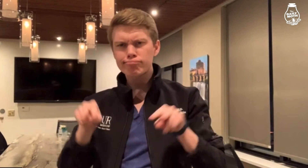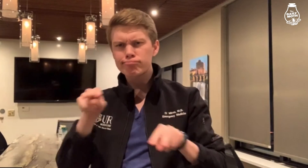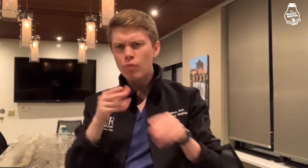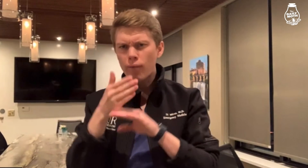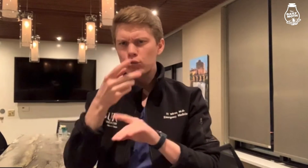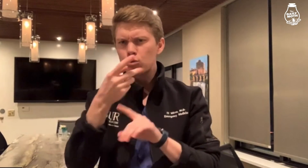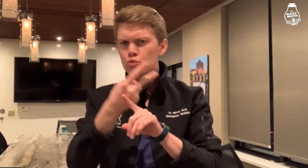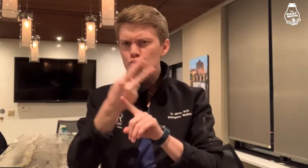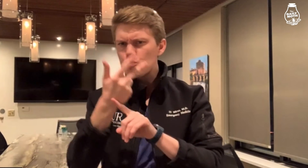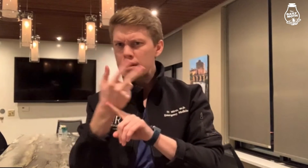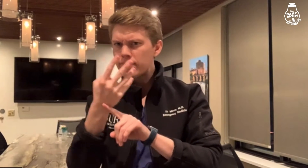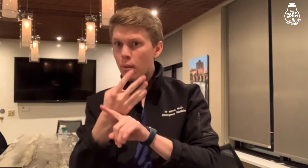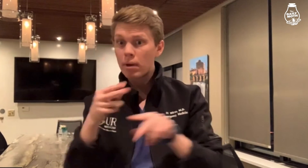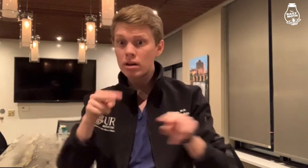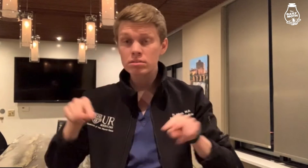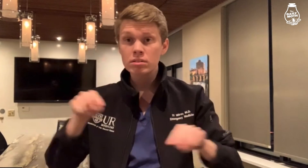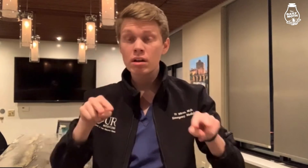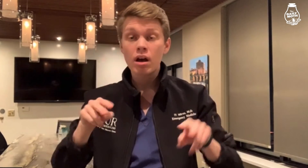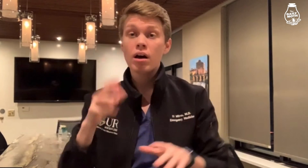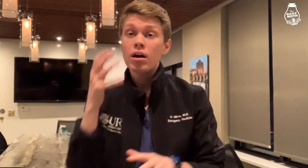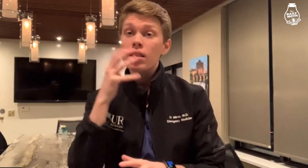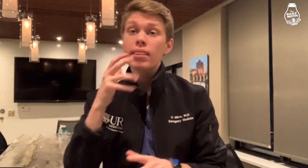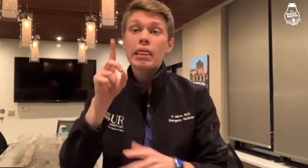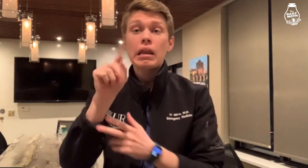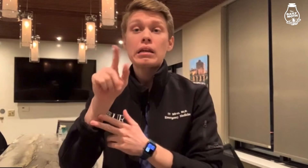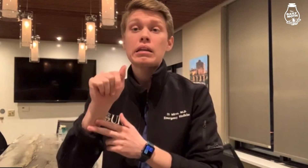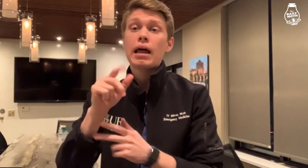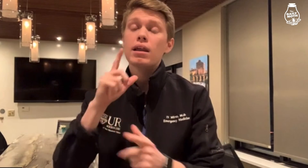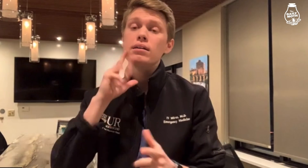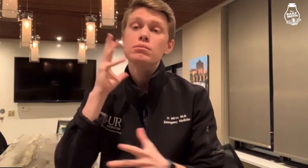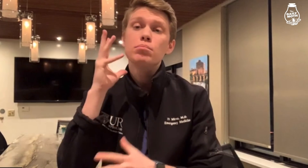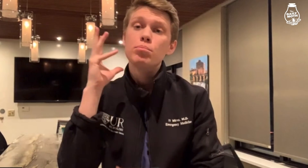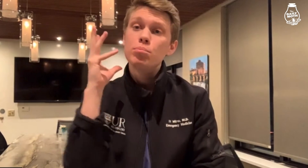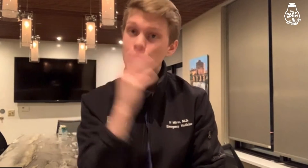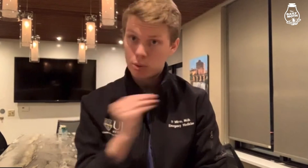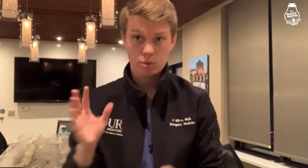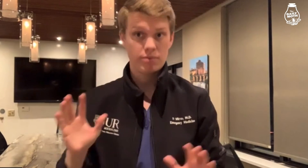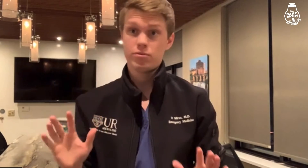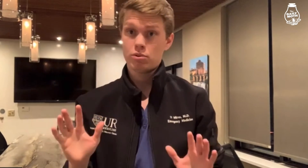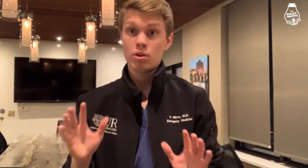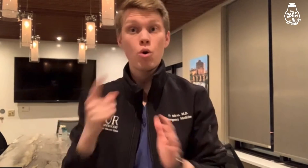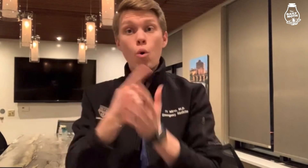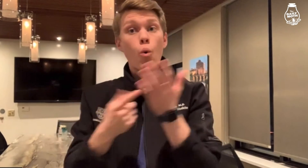They were monitored over four months. The data is beautiful!